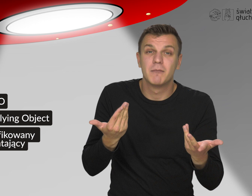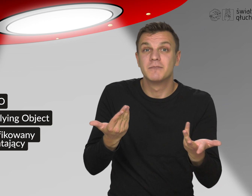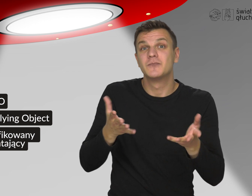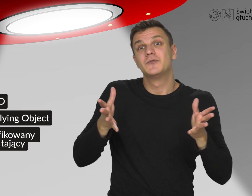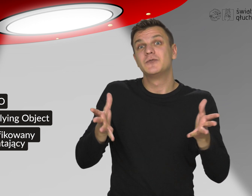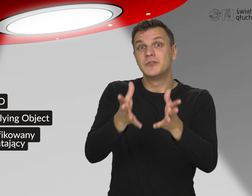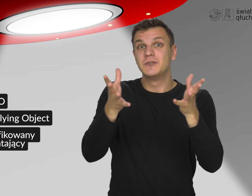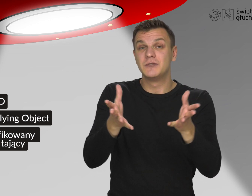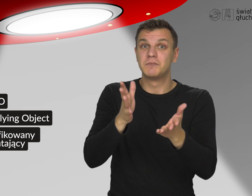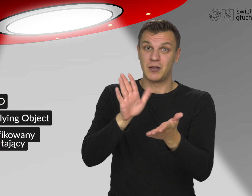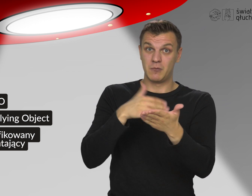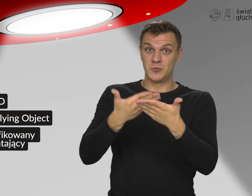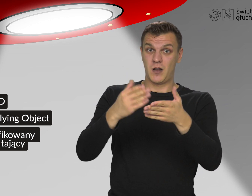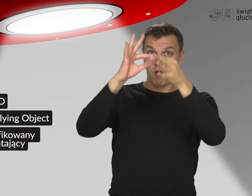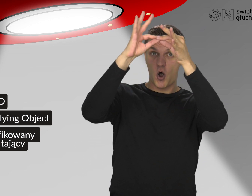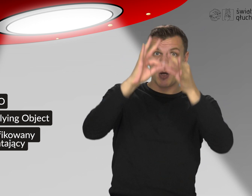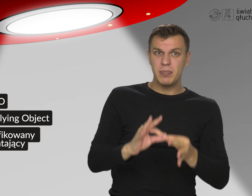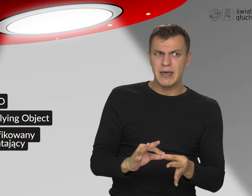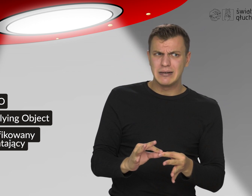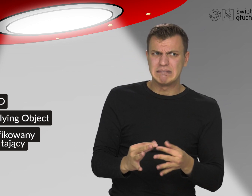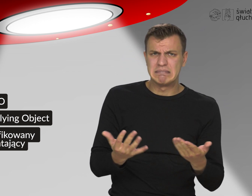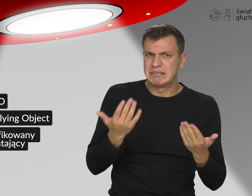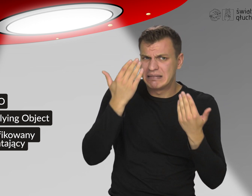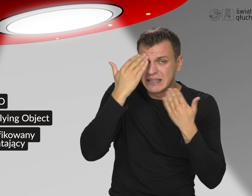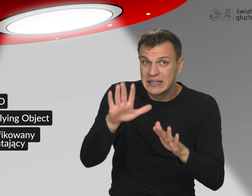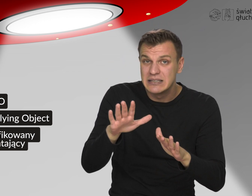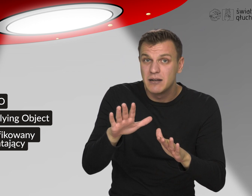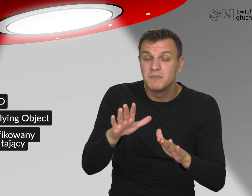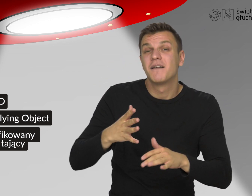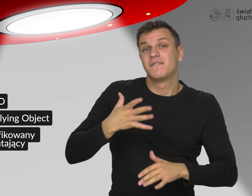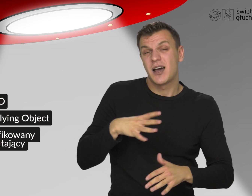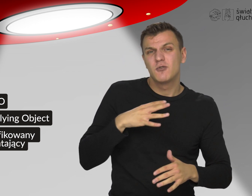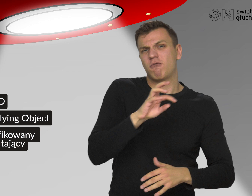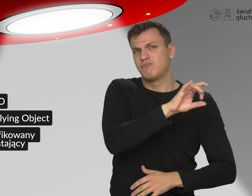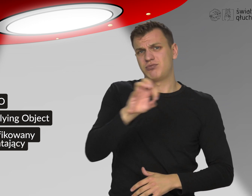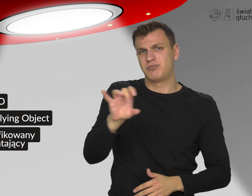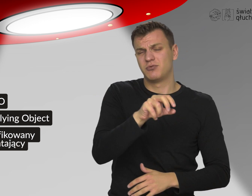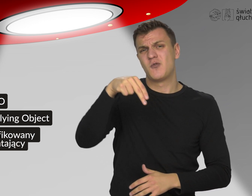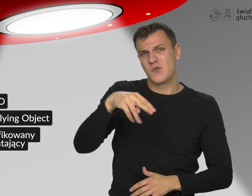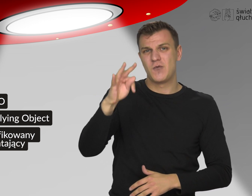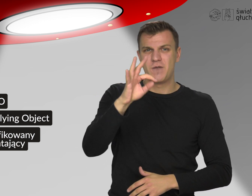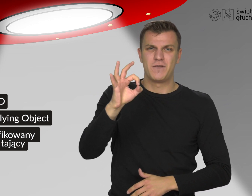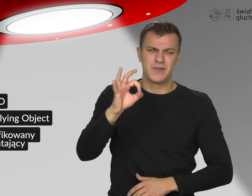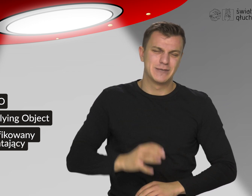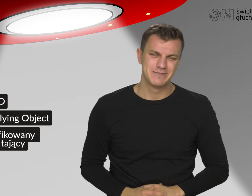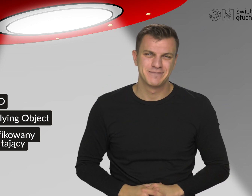If you’re unsure of the word’s context, the safest option is to fingerspell it.